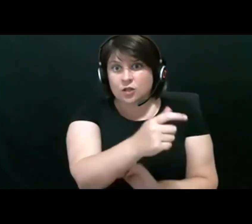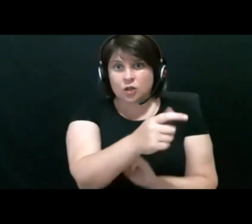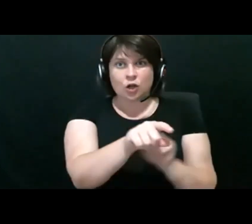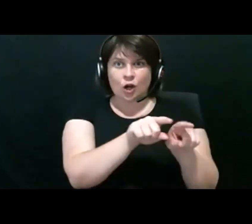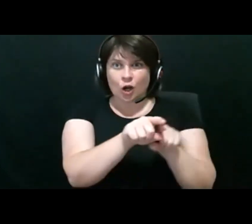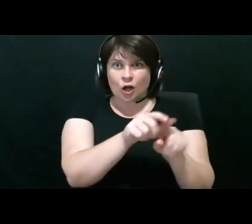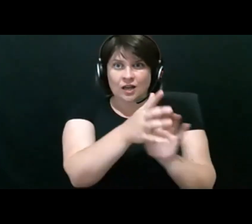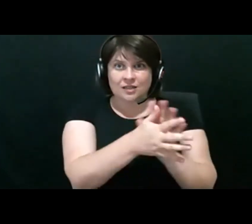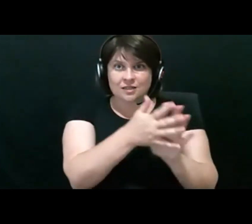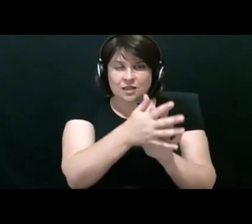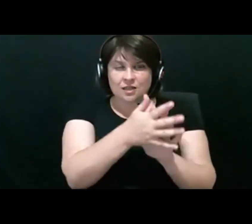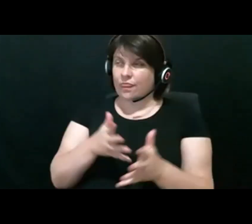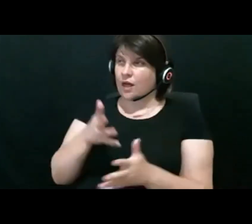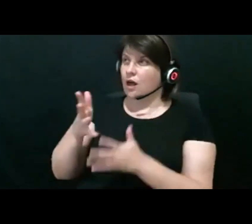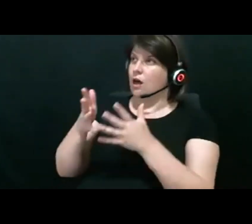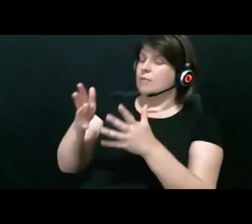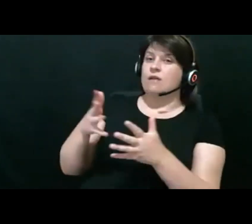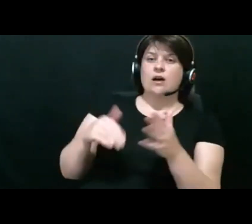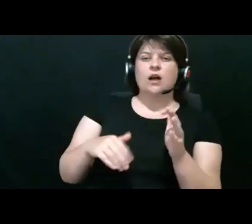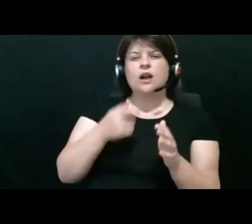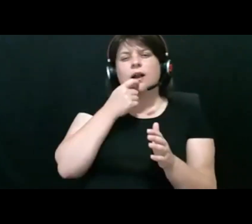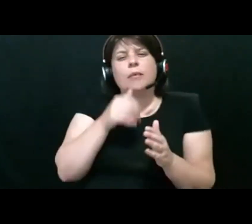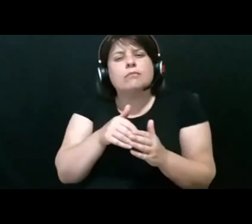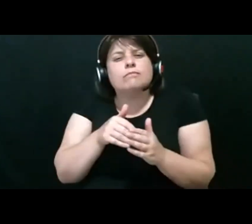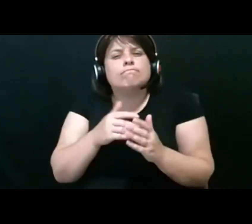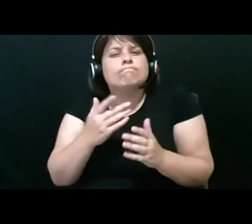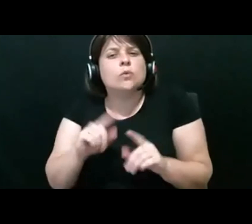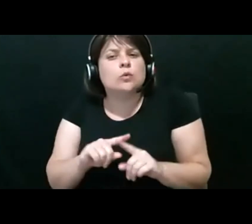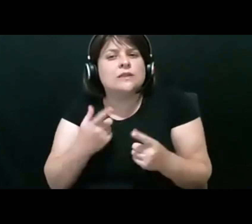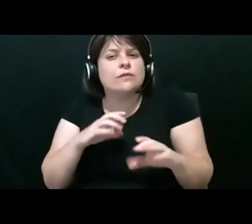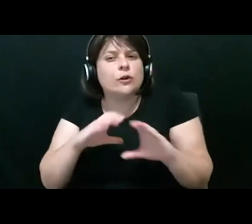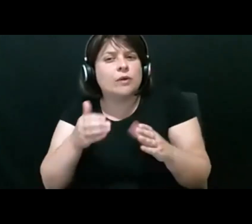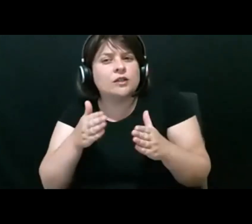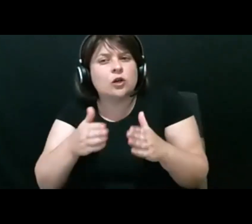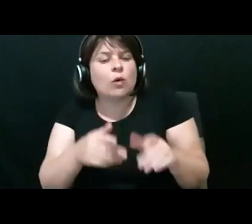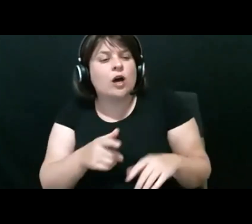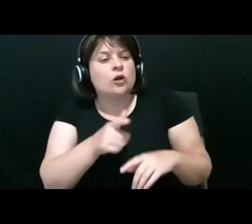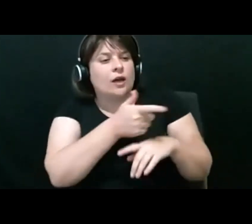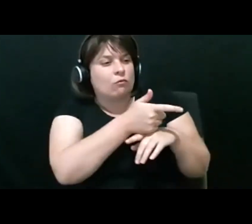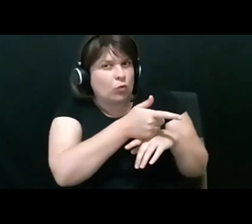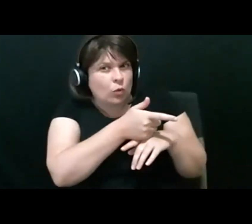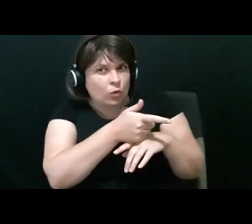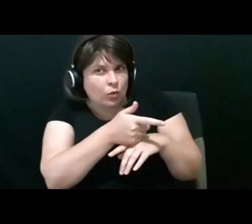own sort of unique communication methods. You can record in and make that American's own dictionary.